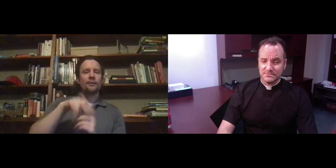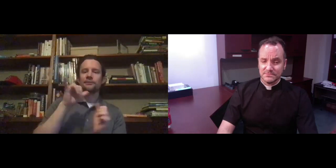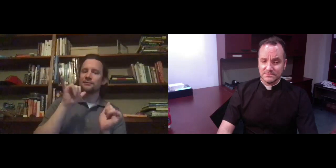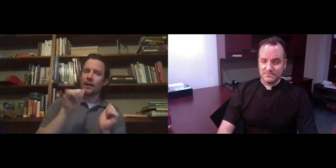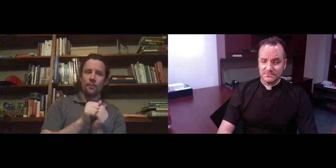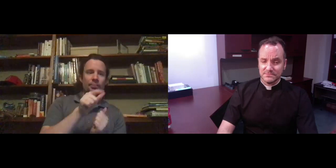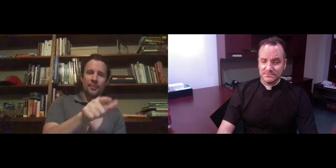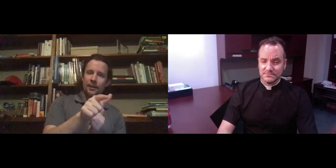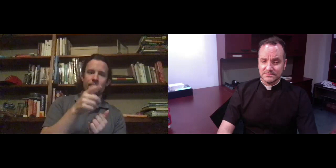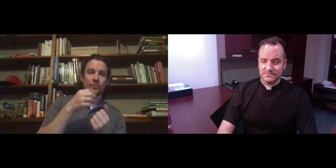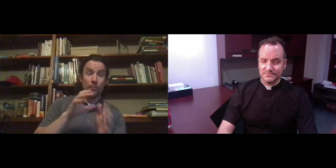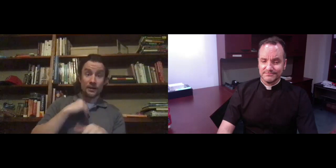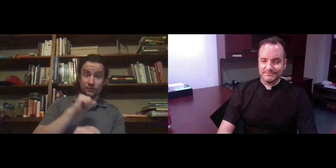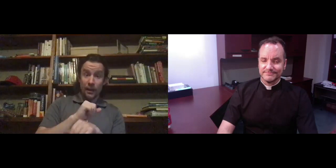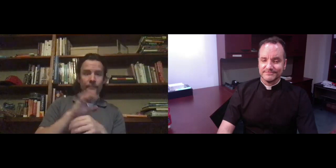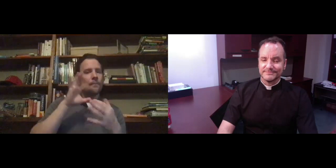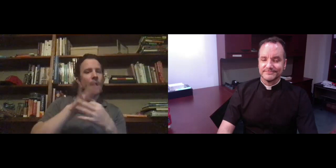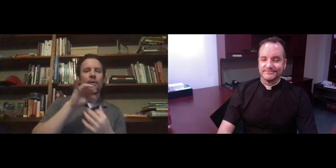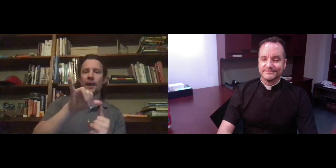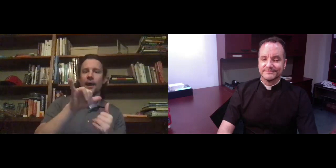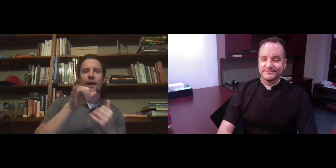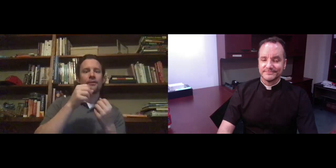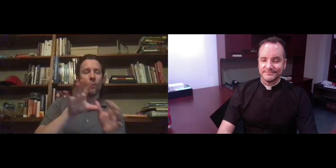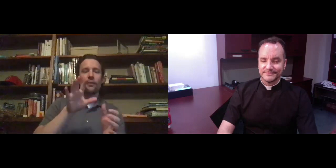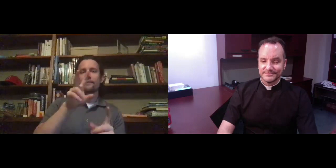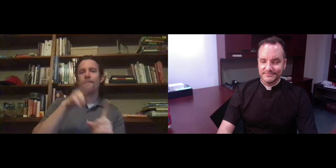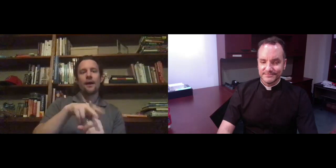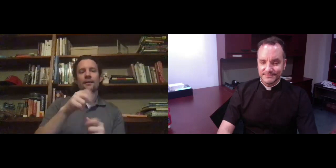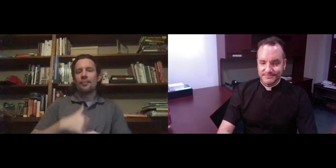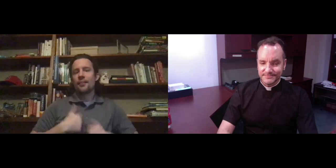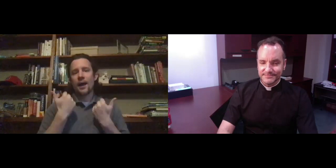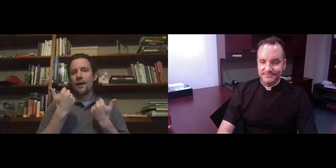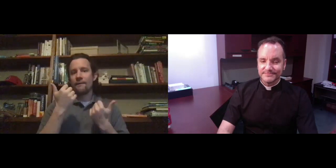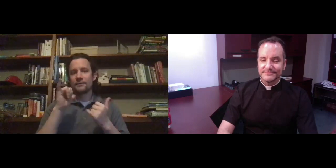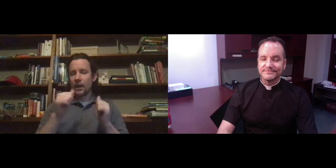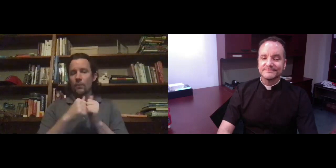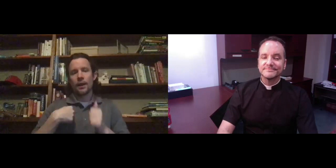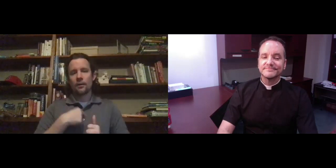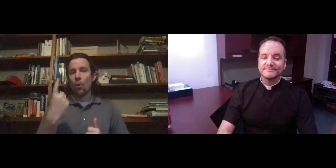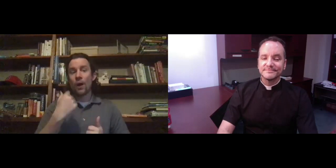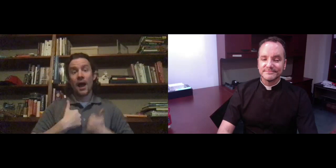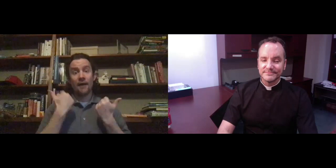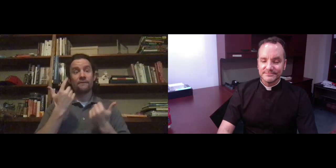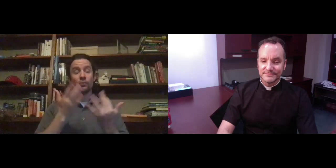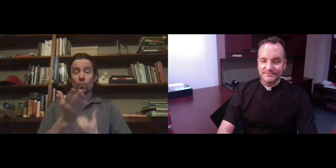That's something that i learned from the book of Job, that it's important to keep going and keep serving others. I think it applies to anyone's life